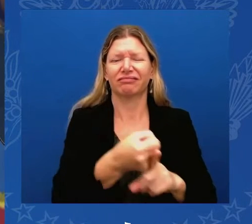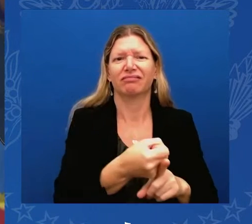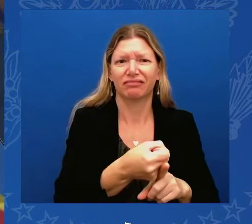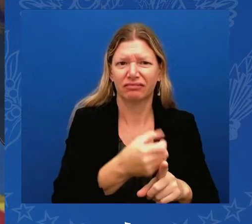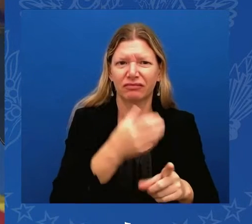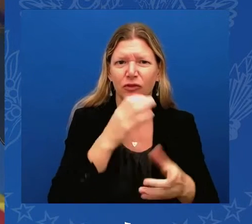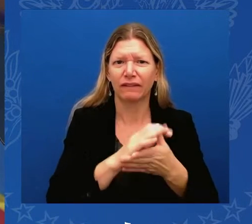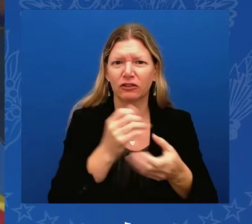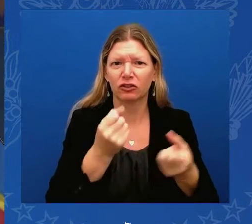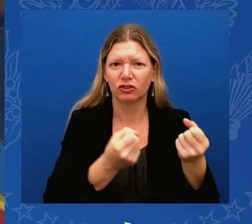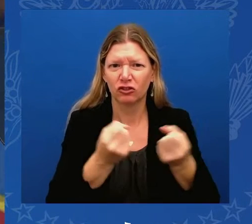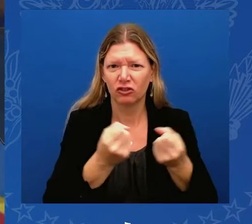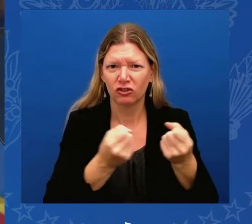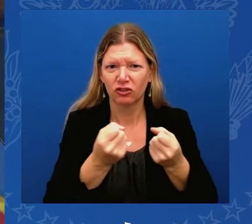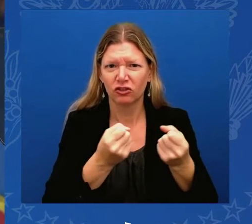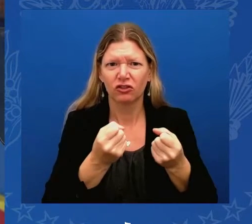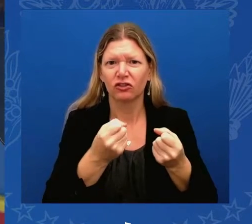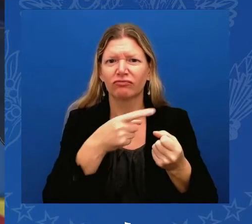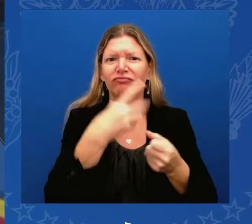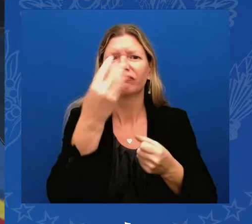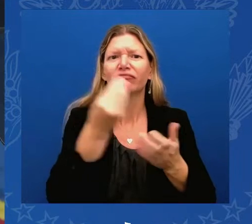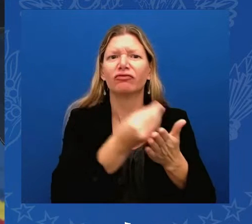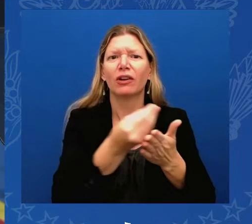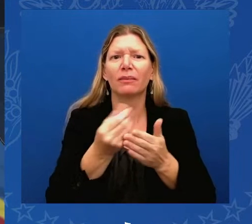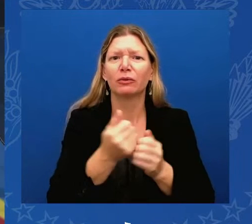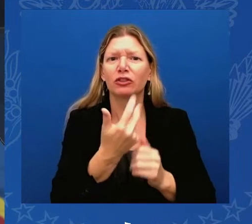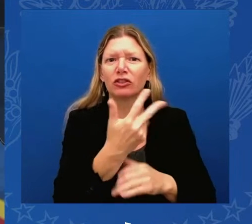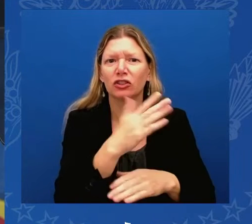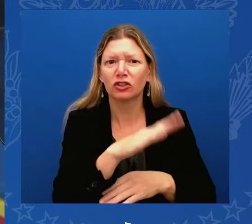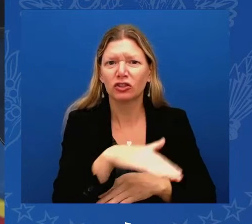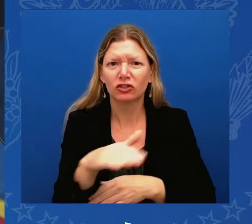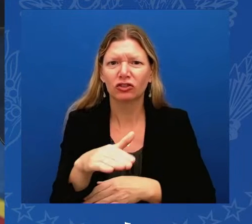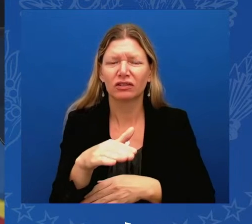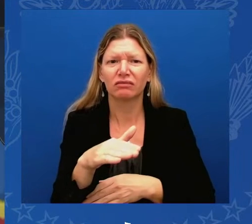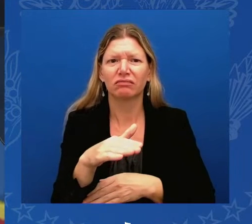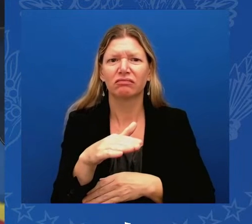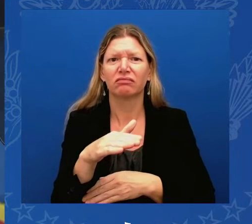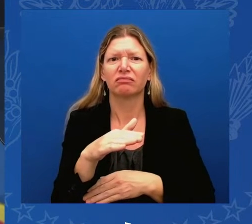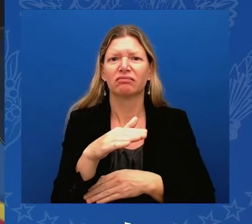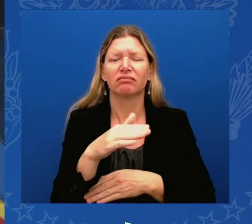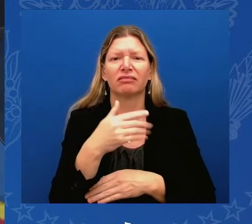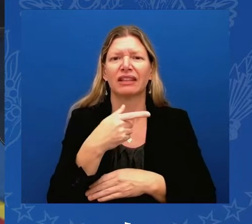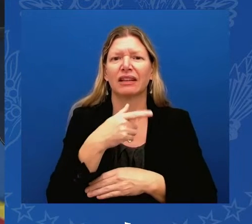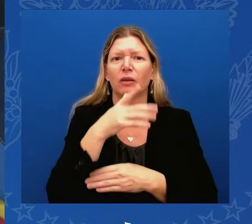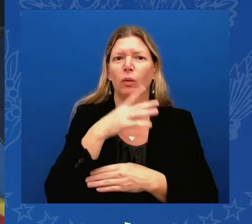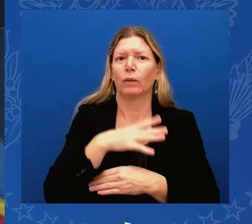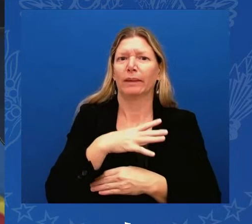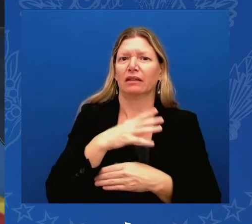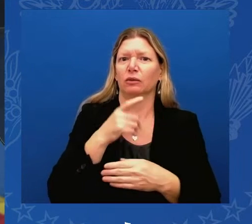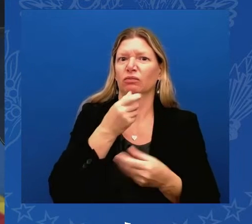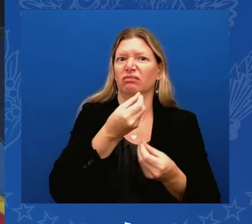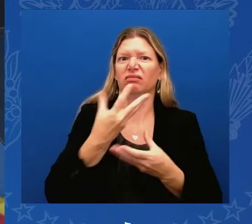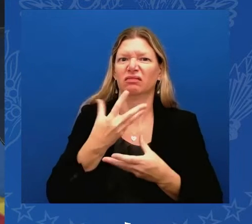She said, "Your wife and daughter are killed" -- my 13-month-old daughter -- "they're dead, and your almost three-year-old